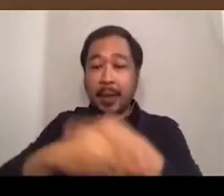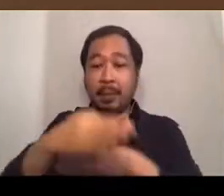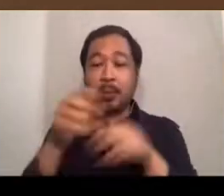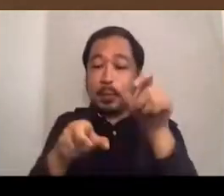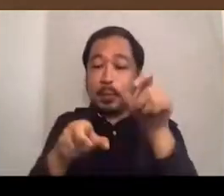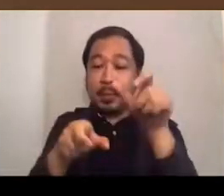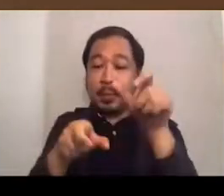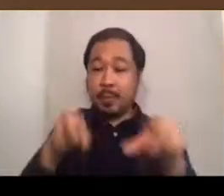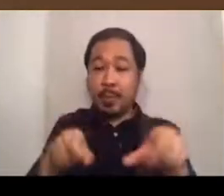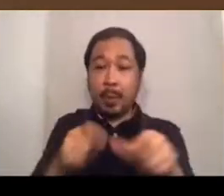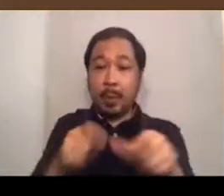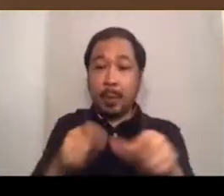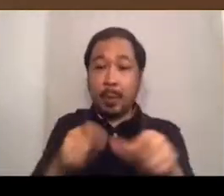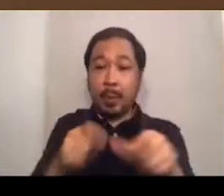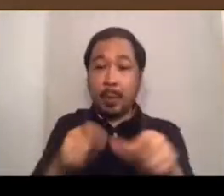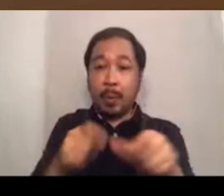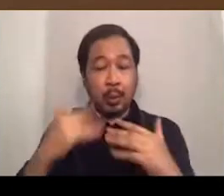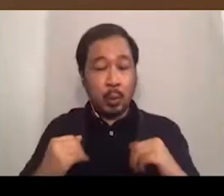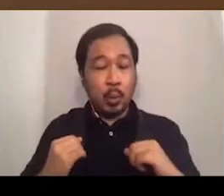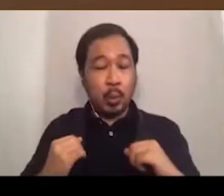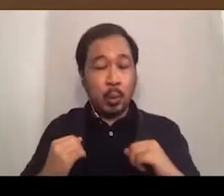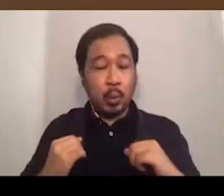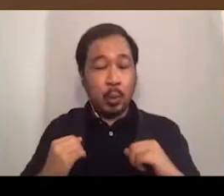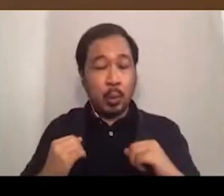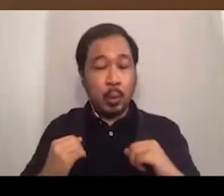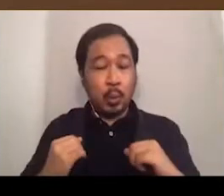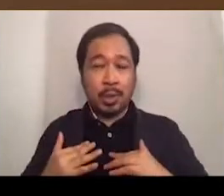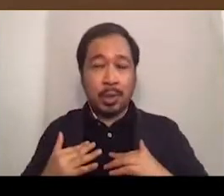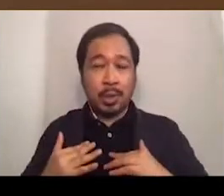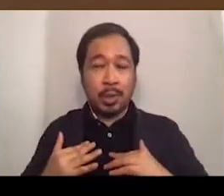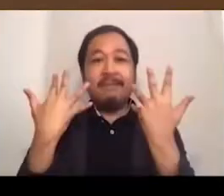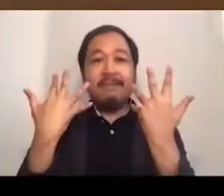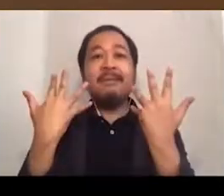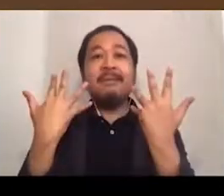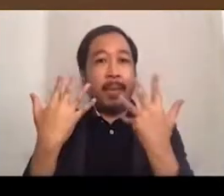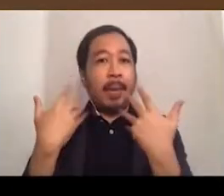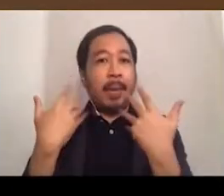I think, every life is invaluable,